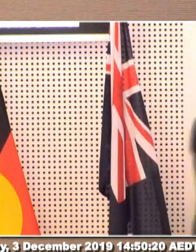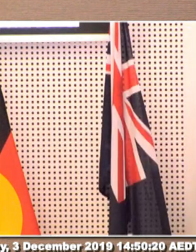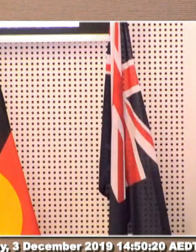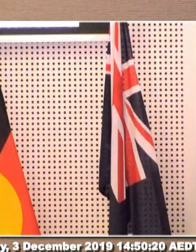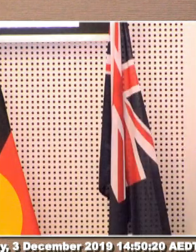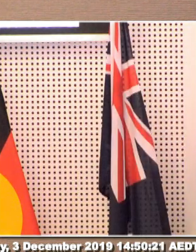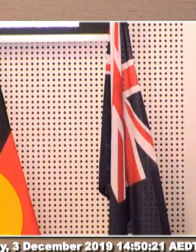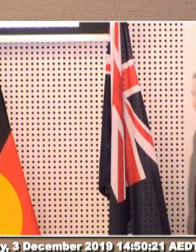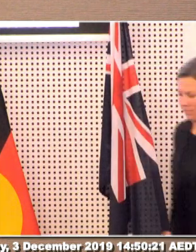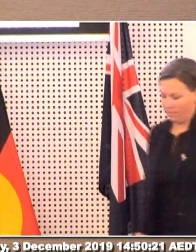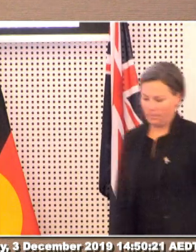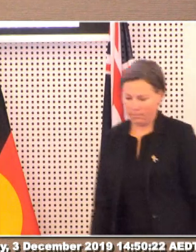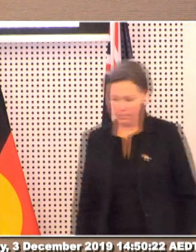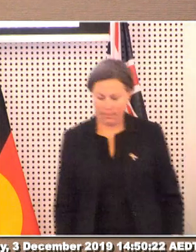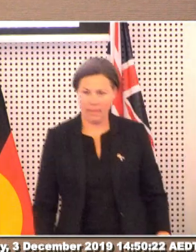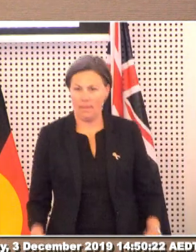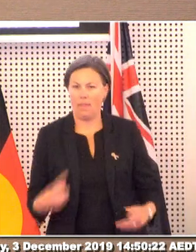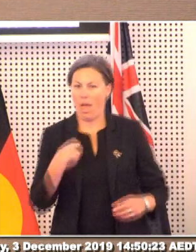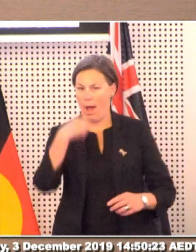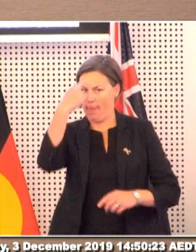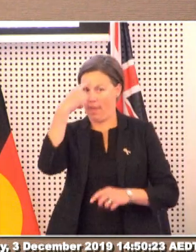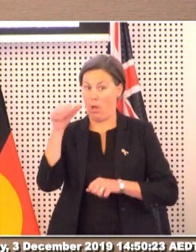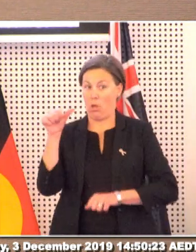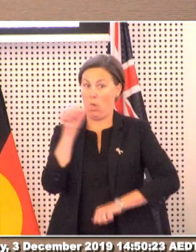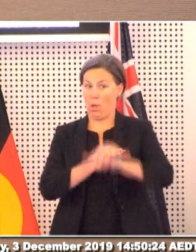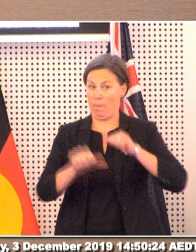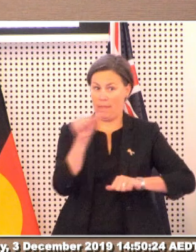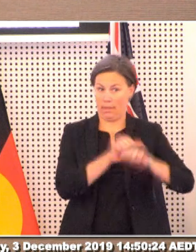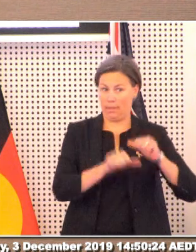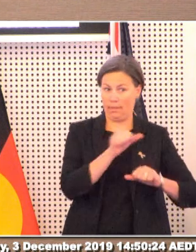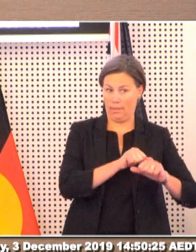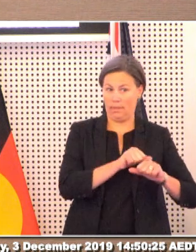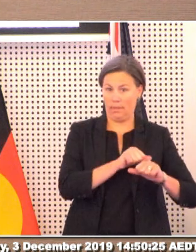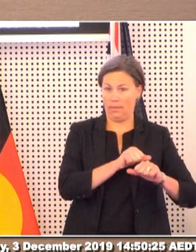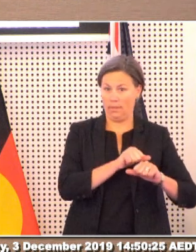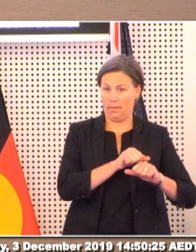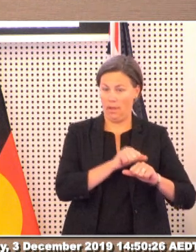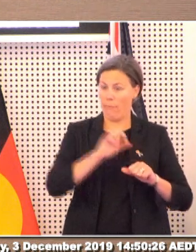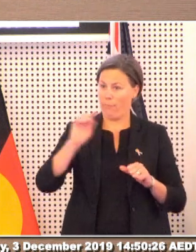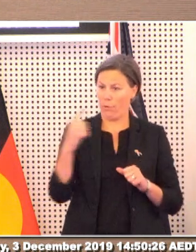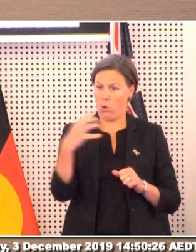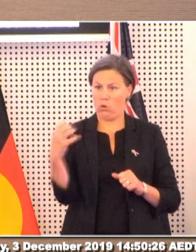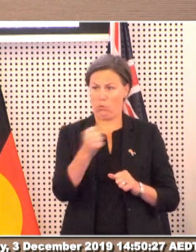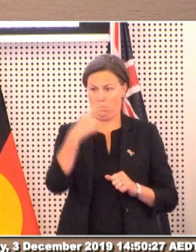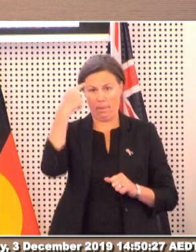The place – the place to start is should people with disability, the same as